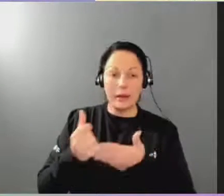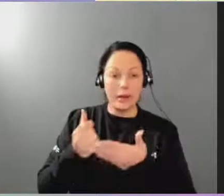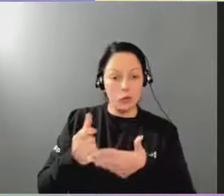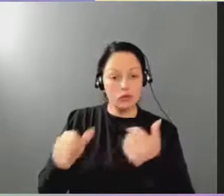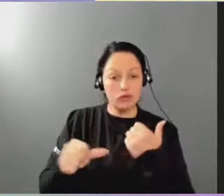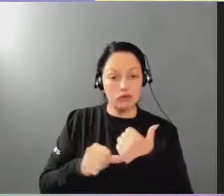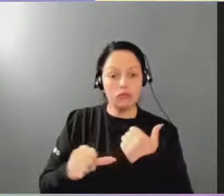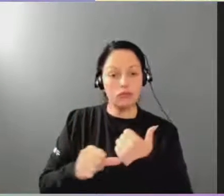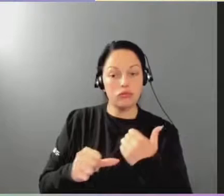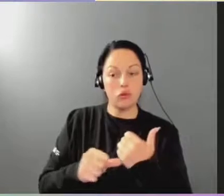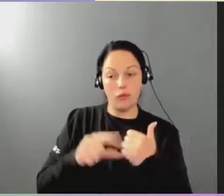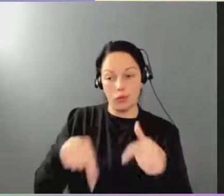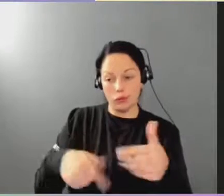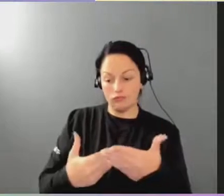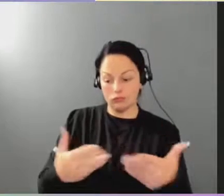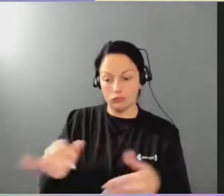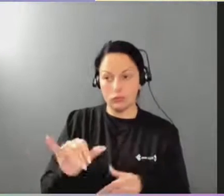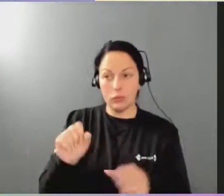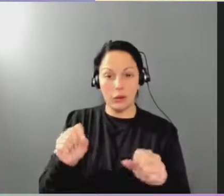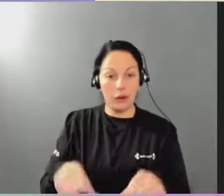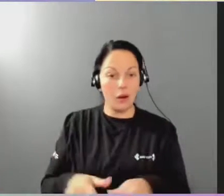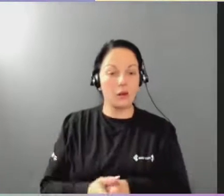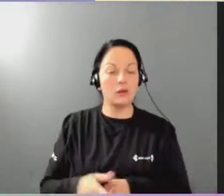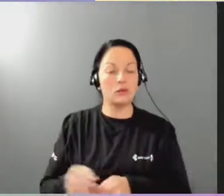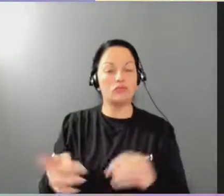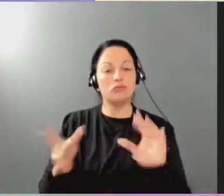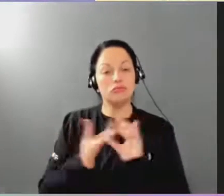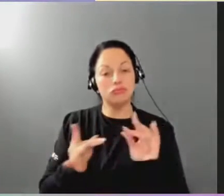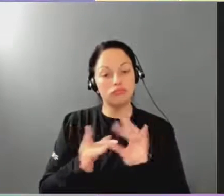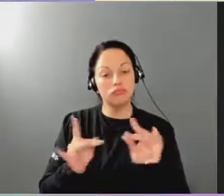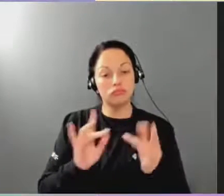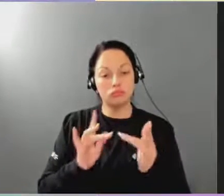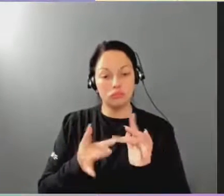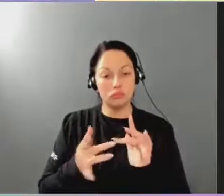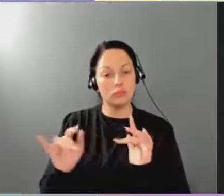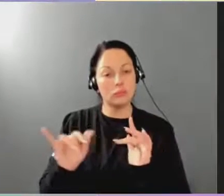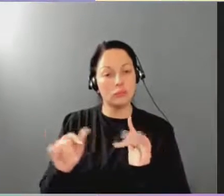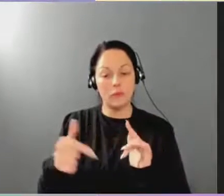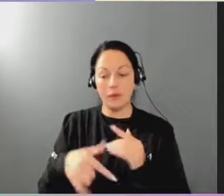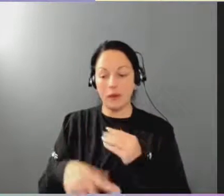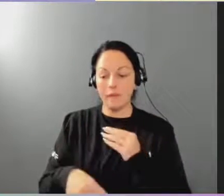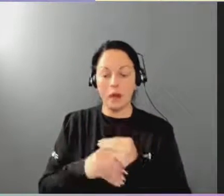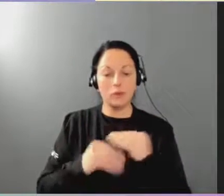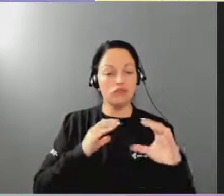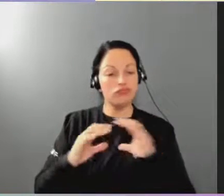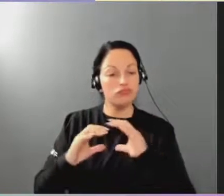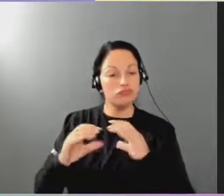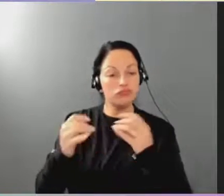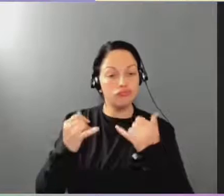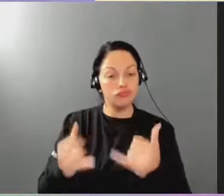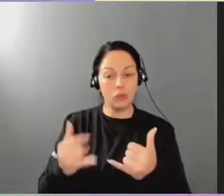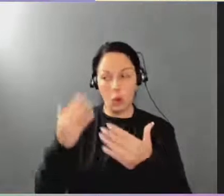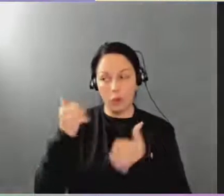already run in most cases. [Michael Harshbarger] And one thing that you've also mentioned that could help us